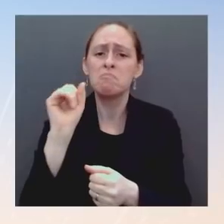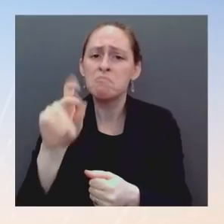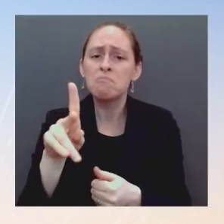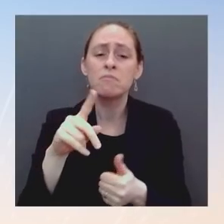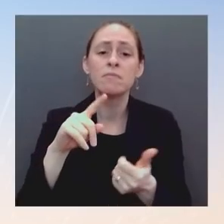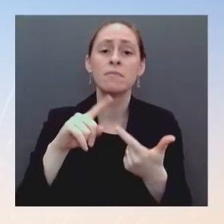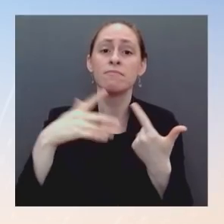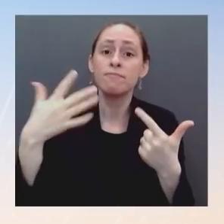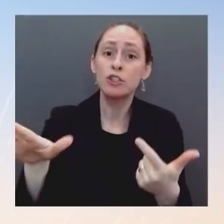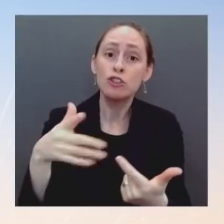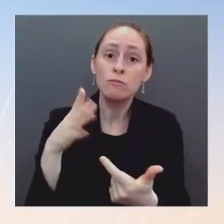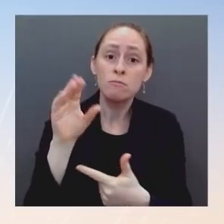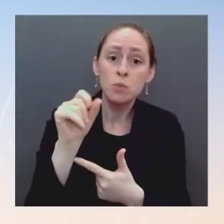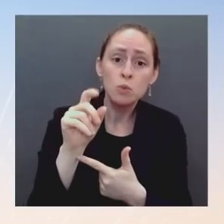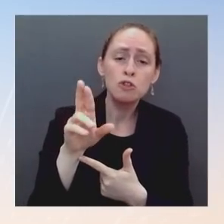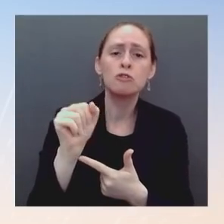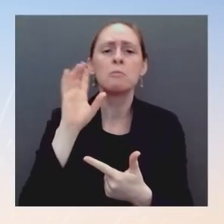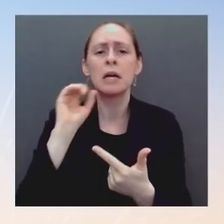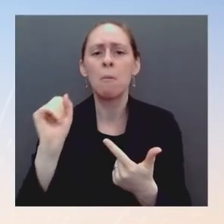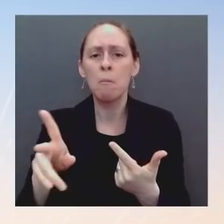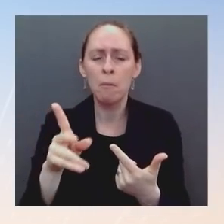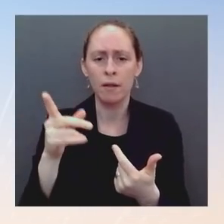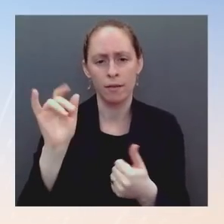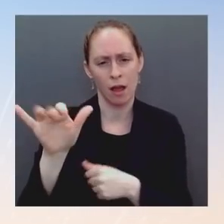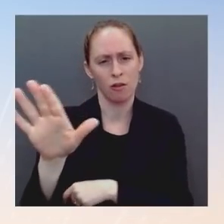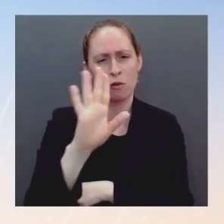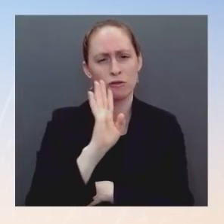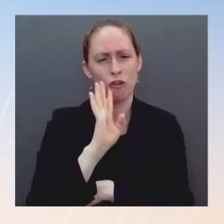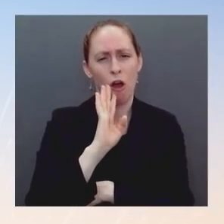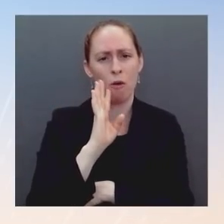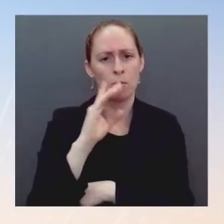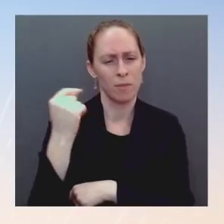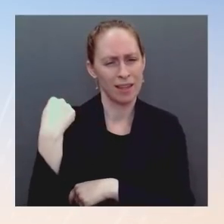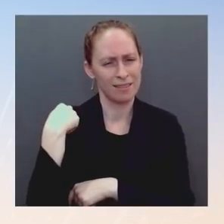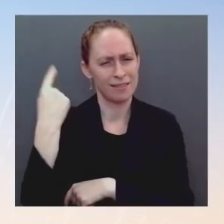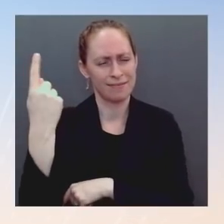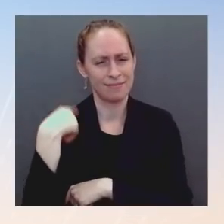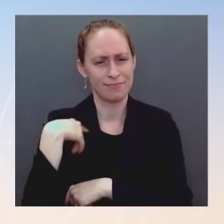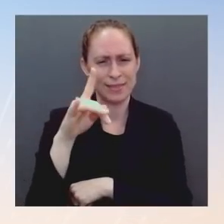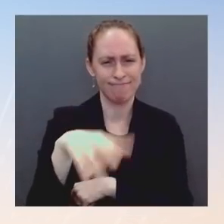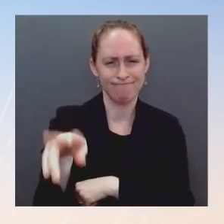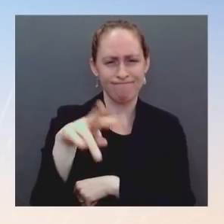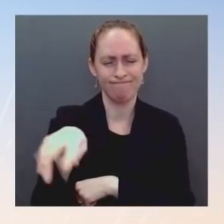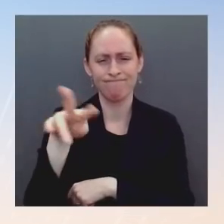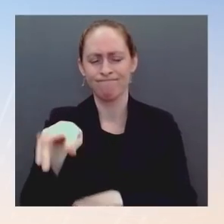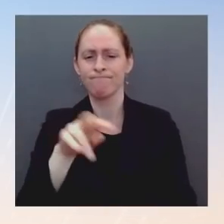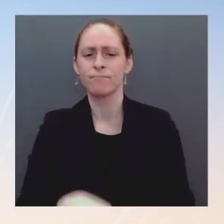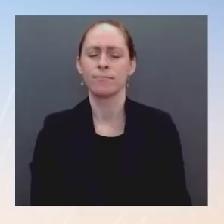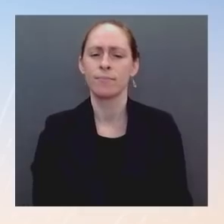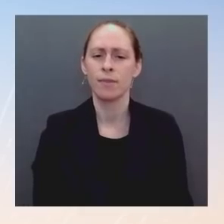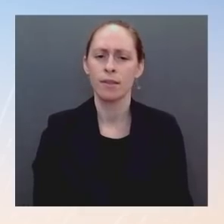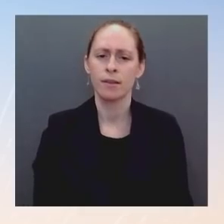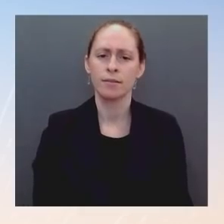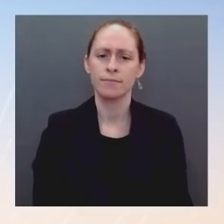you know, the distance between him and the governors; you know, not going to dinner last night with the other governors; things like -- of that sort? Ms. Psaki: Well, I would say, first,